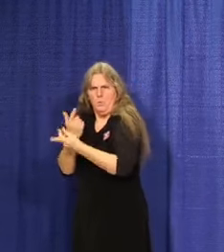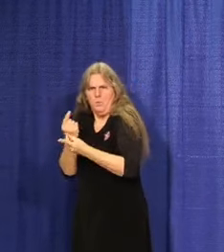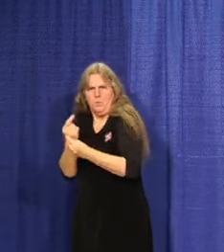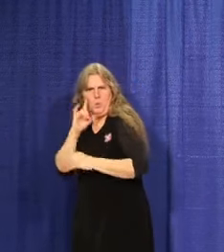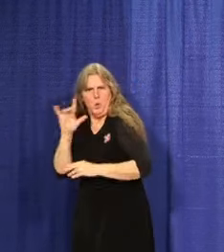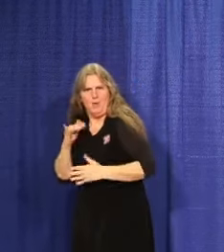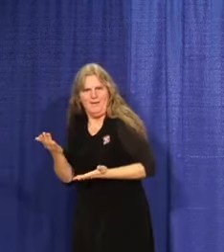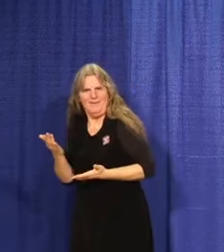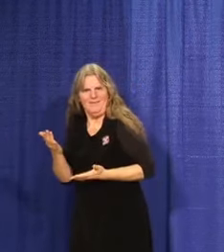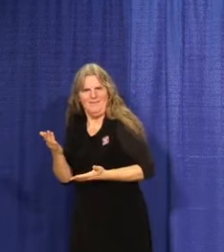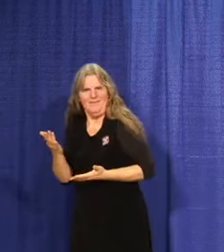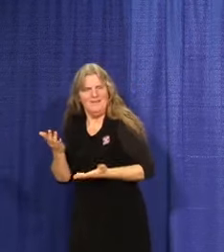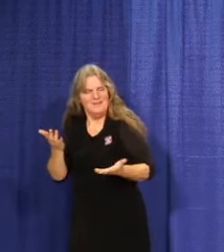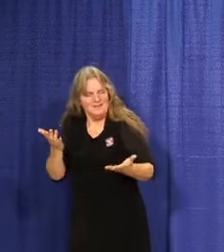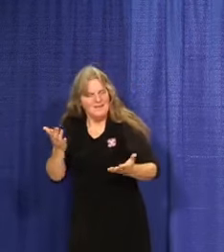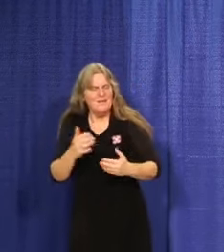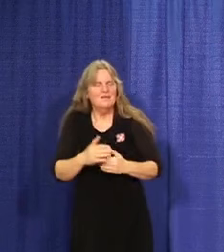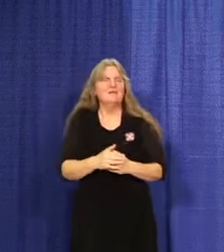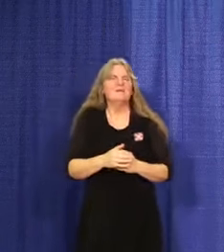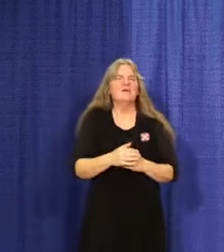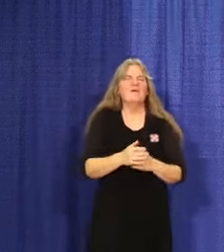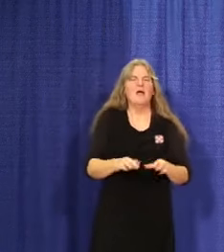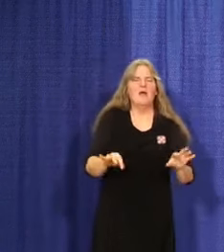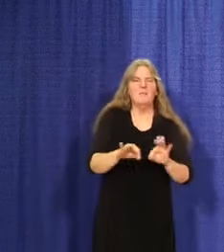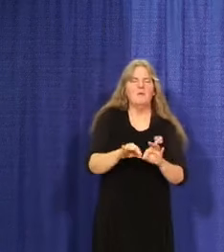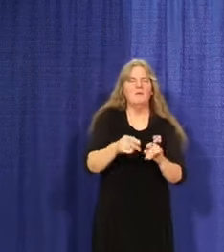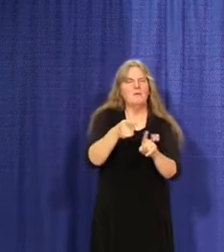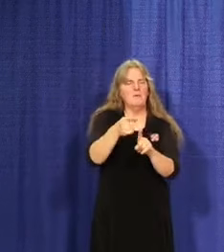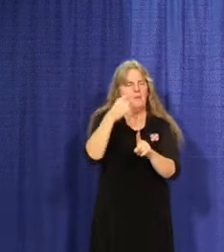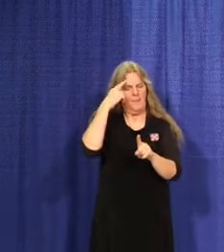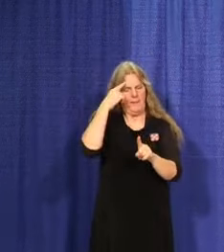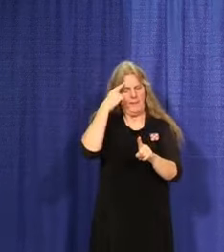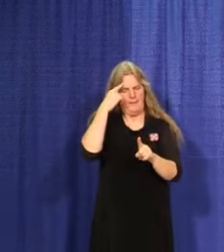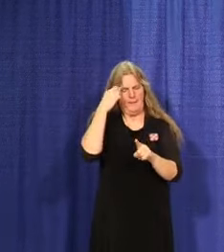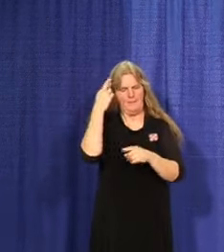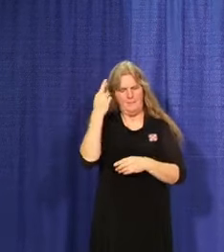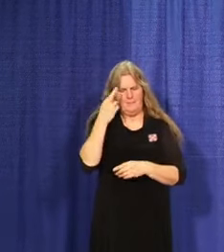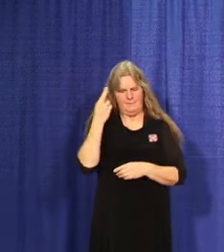think of the reasons, think of what the alternatives are back think of perhaps future